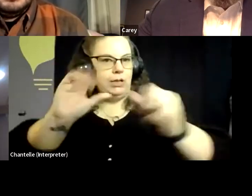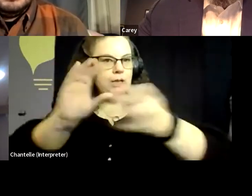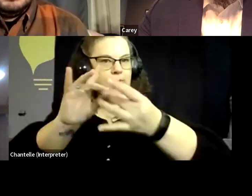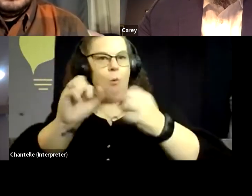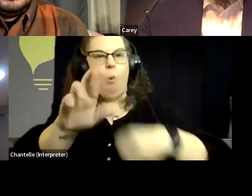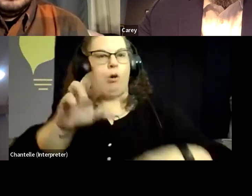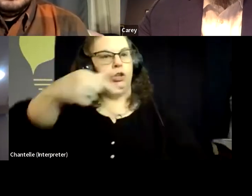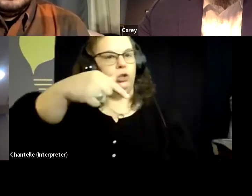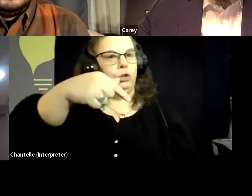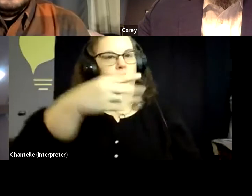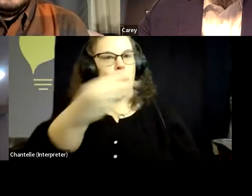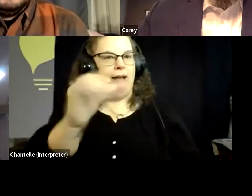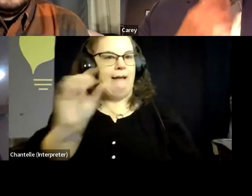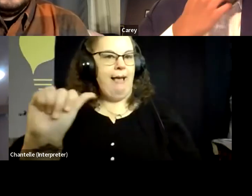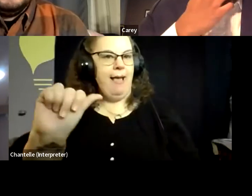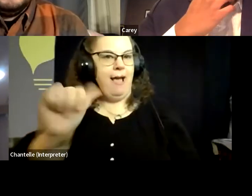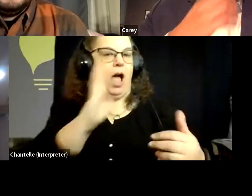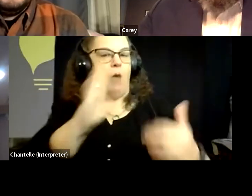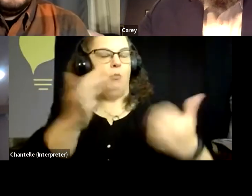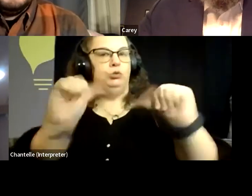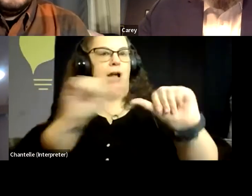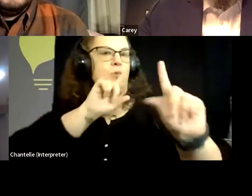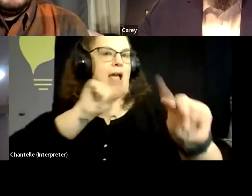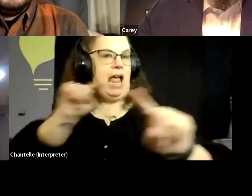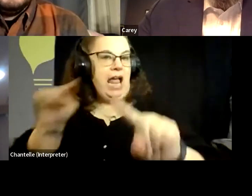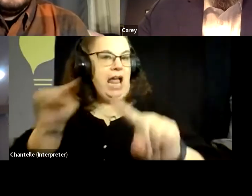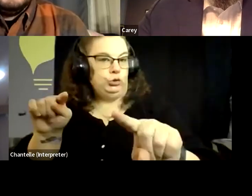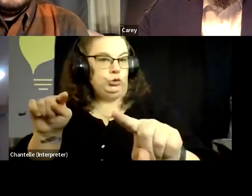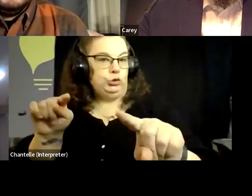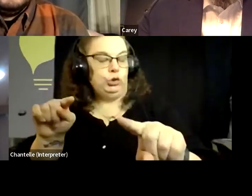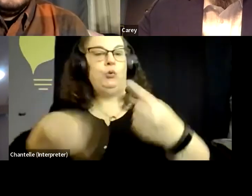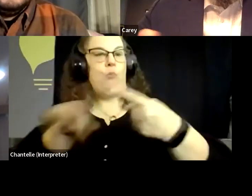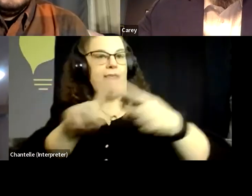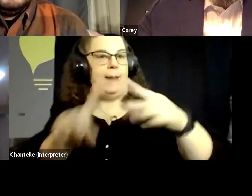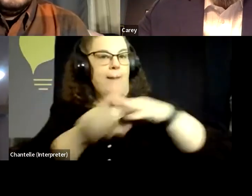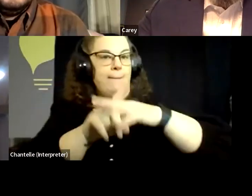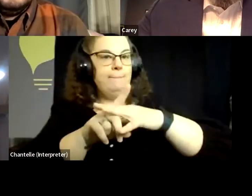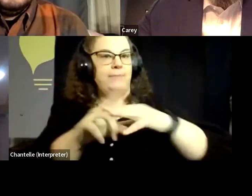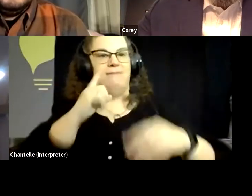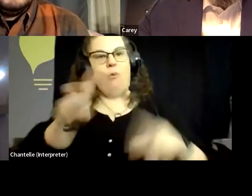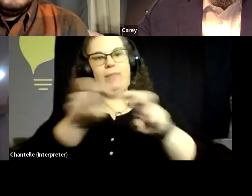Q&A? I'll try to answer those as they come in. For our panelists, I'll ask you question